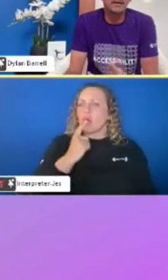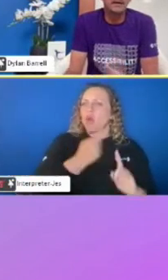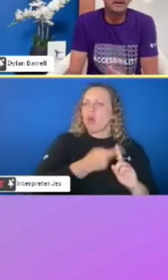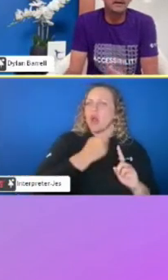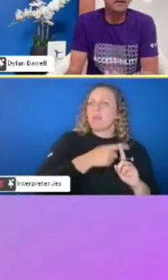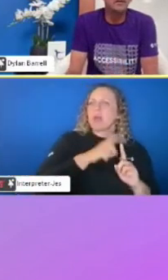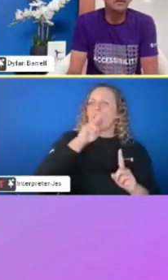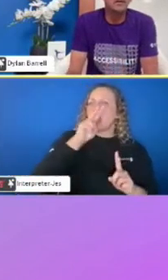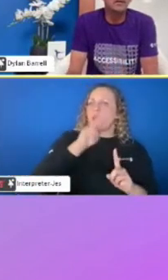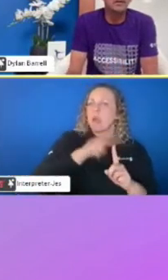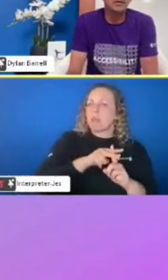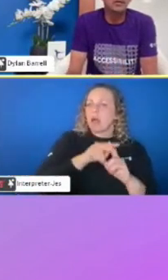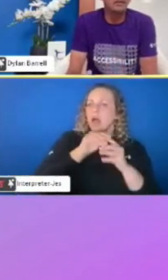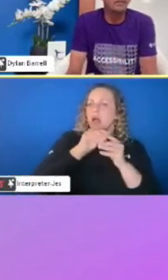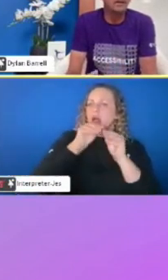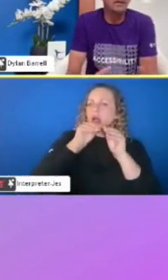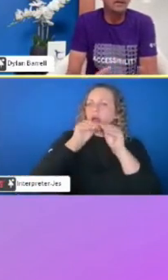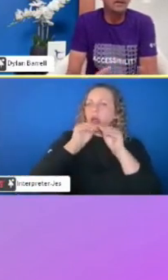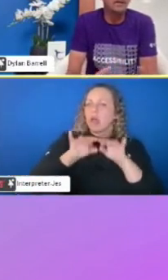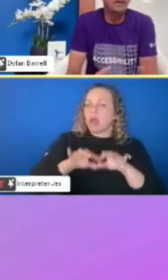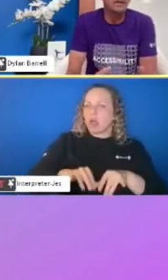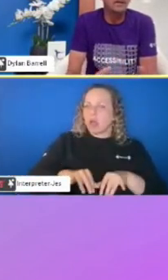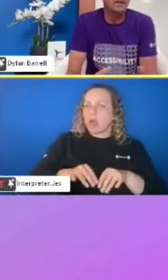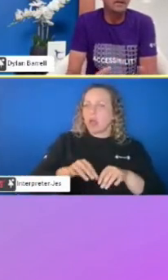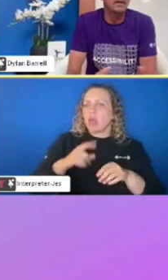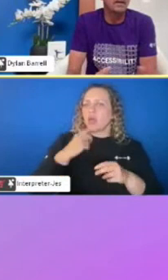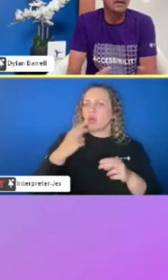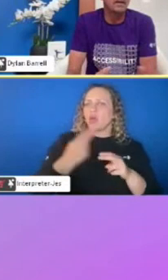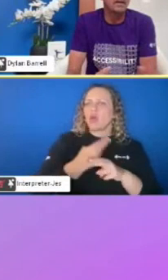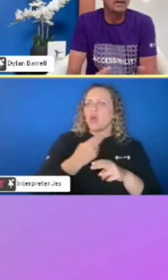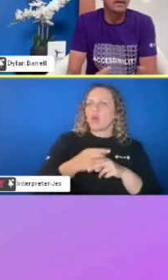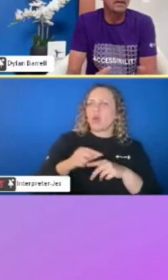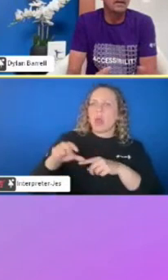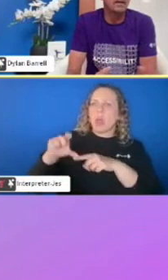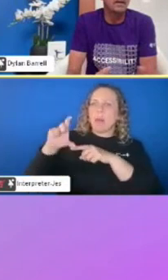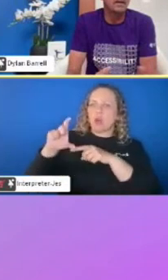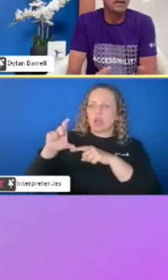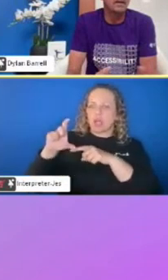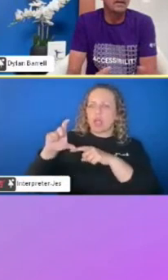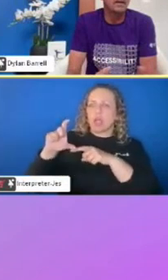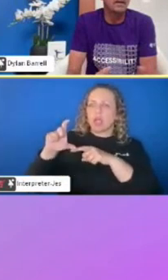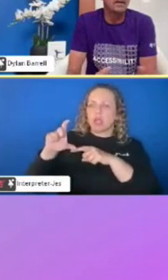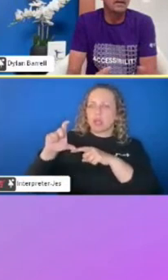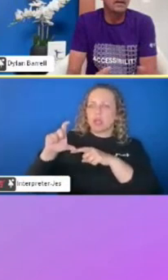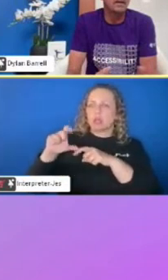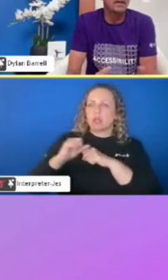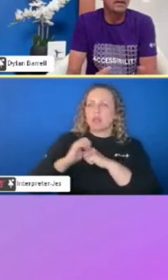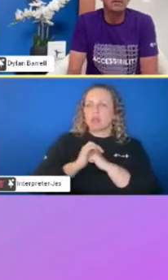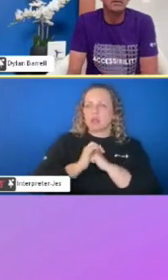that apply button element to this new uppercase custom component.